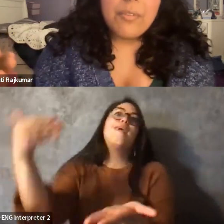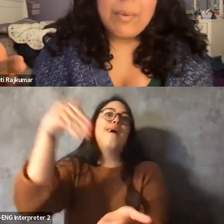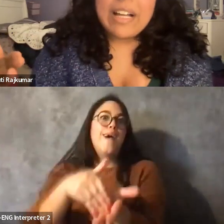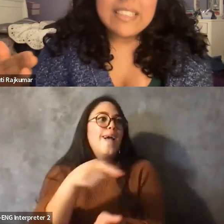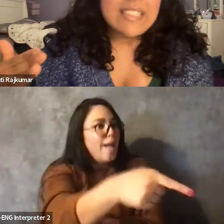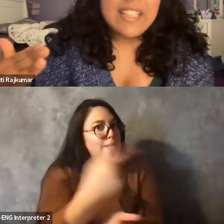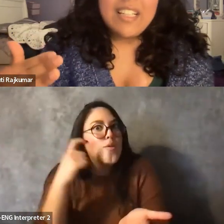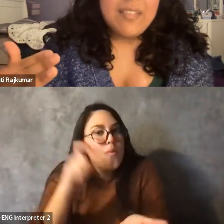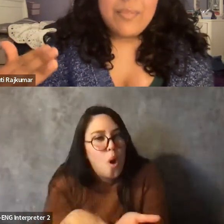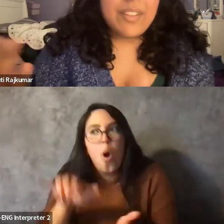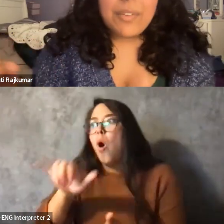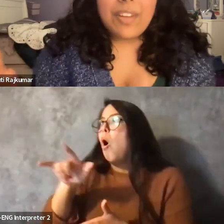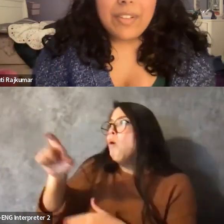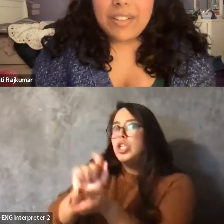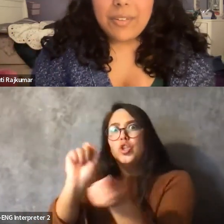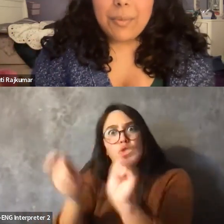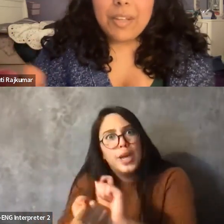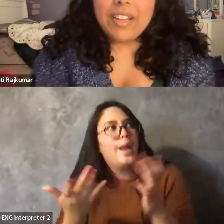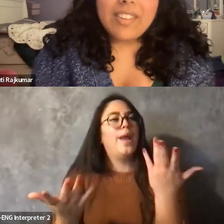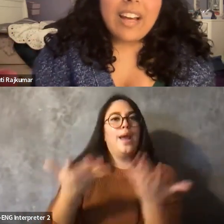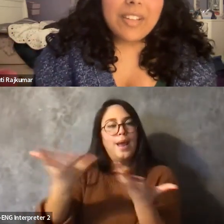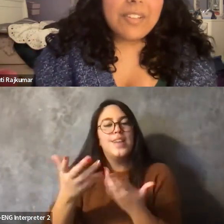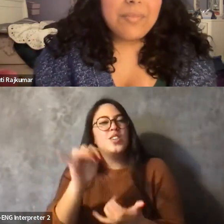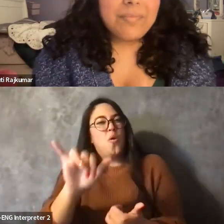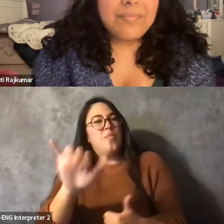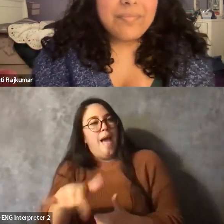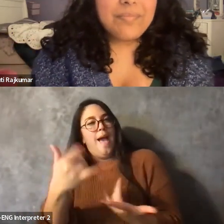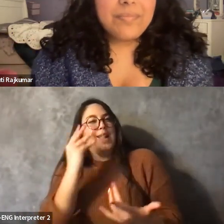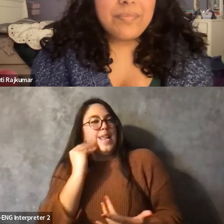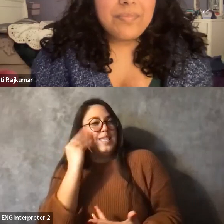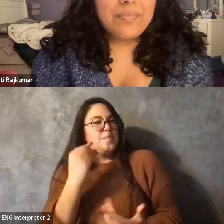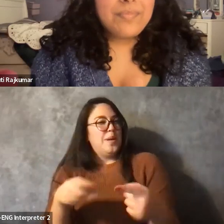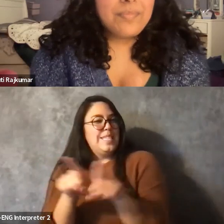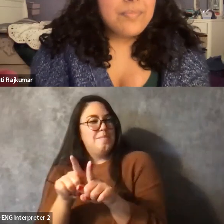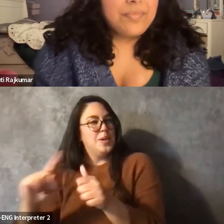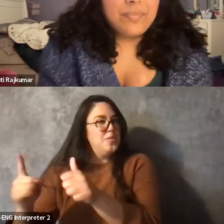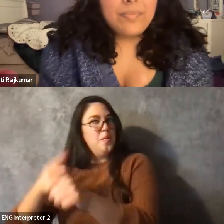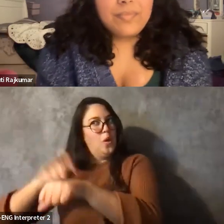over the past six or seven years for me as an advocate. Wow, okay.